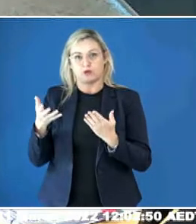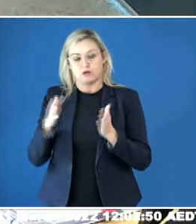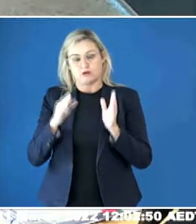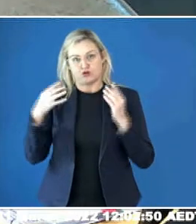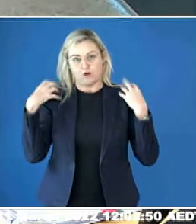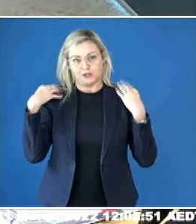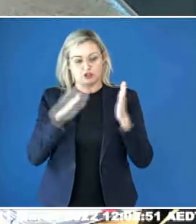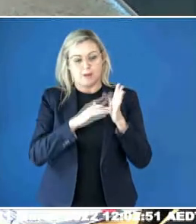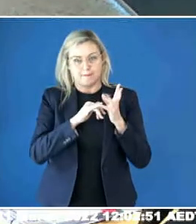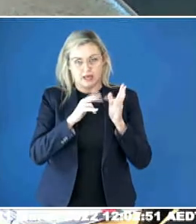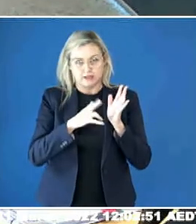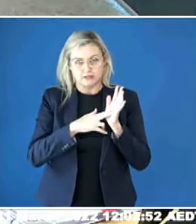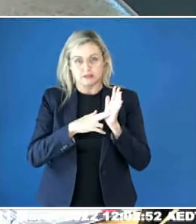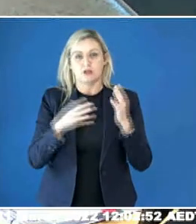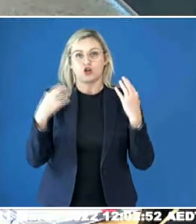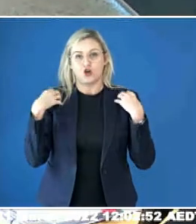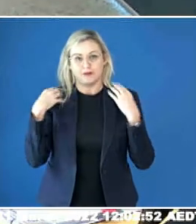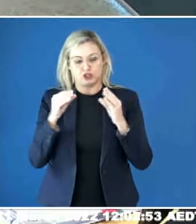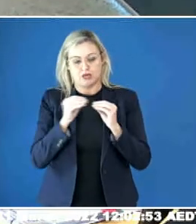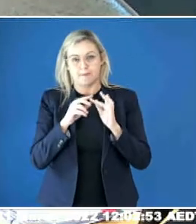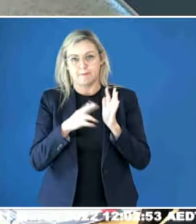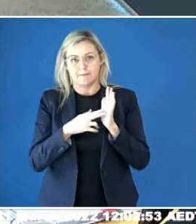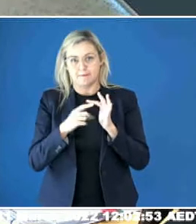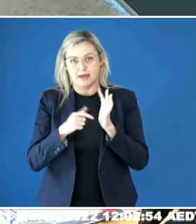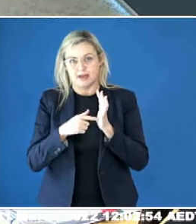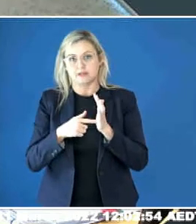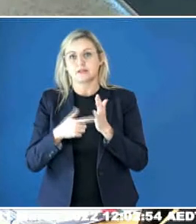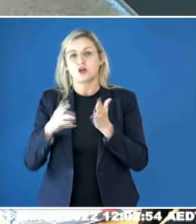room, and we have Commissioner Galbally participating the hearing from Melbourne.